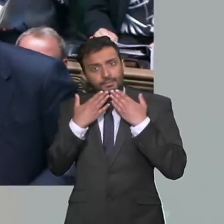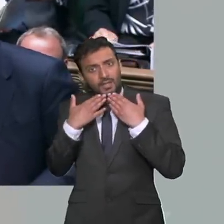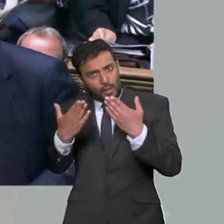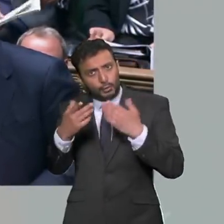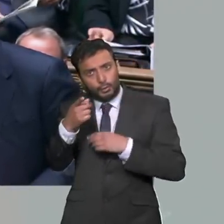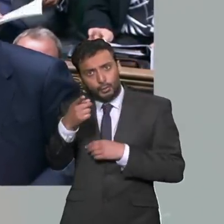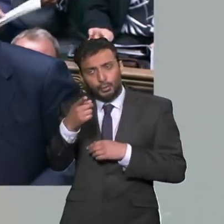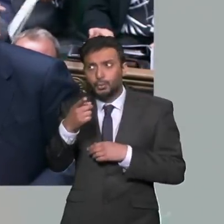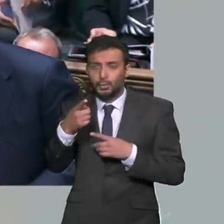Member for raising that case.